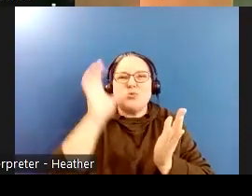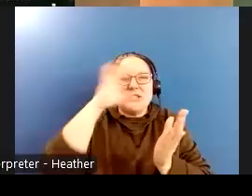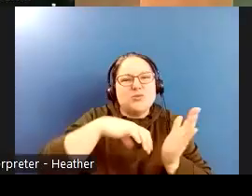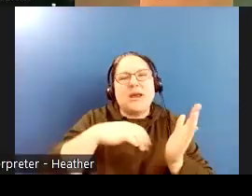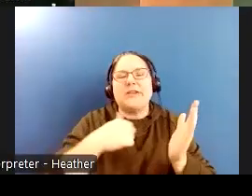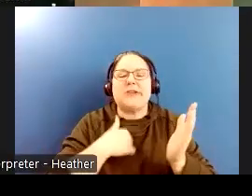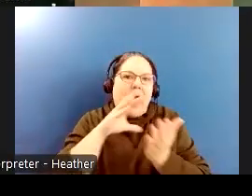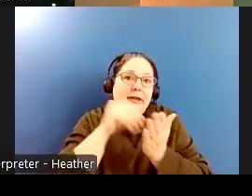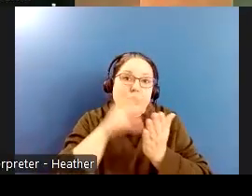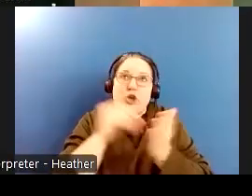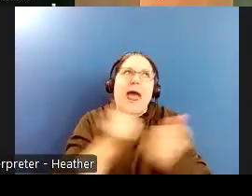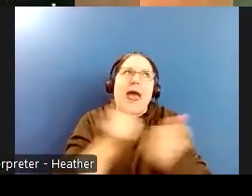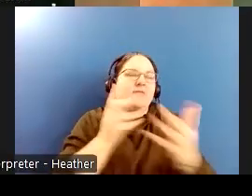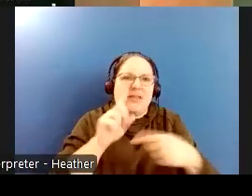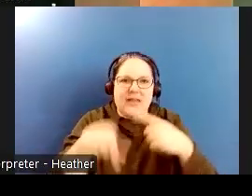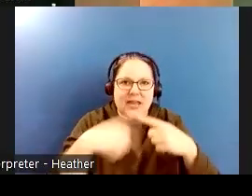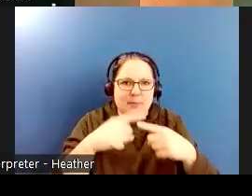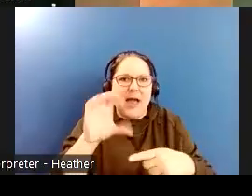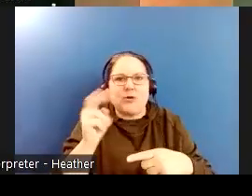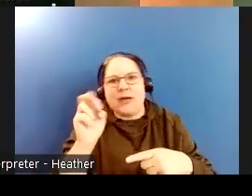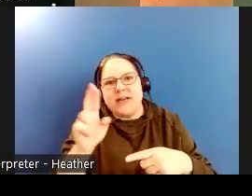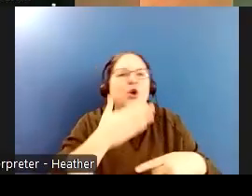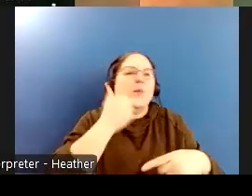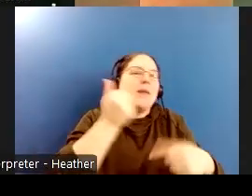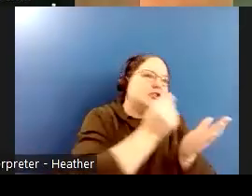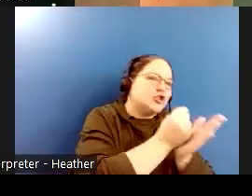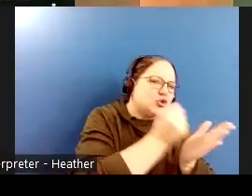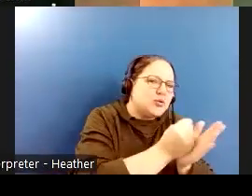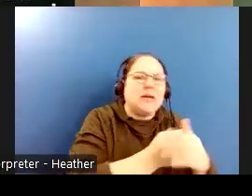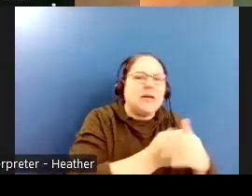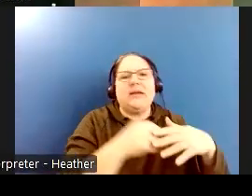which means you know which are the best treatments for patients there's an art to you know how long